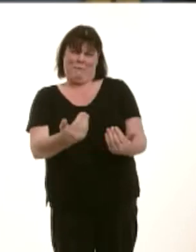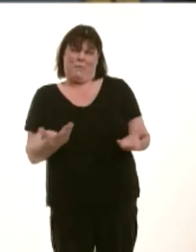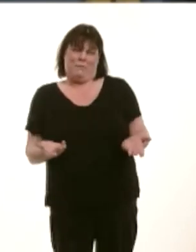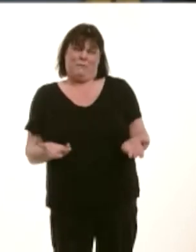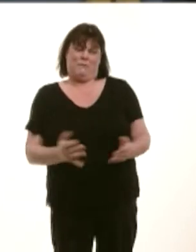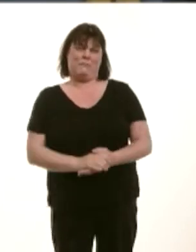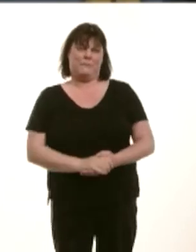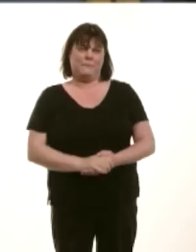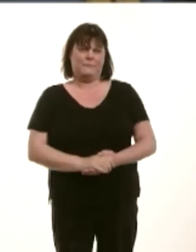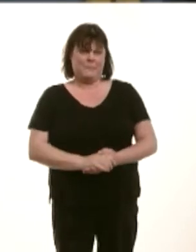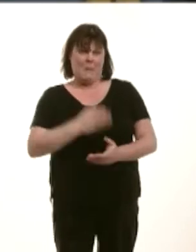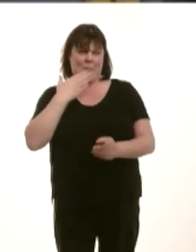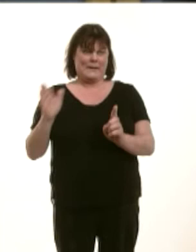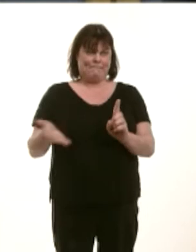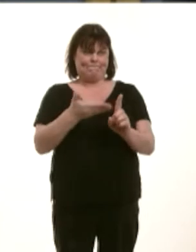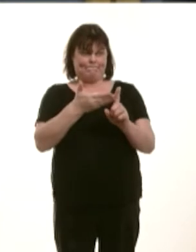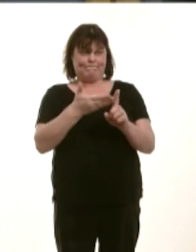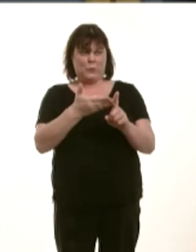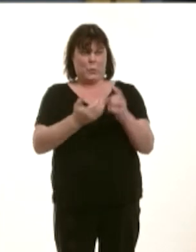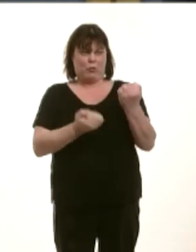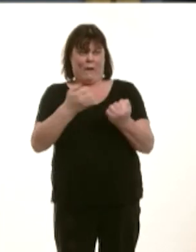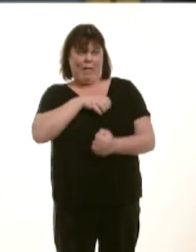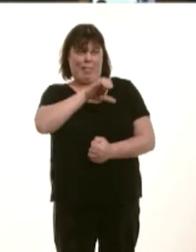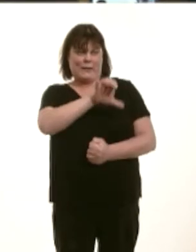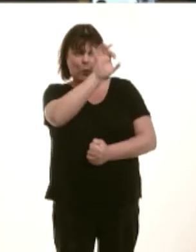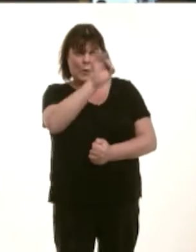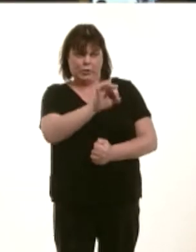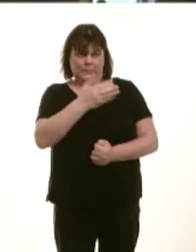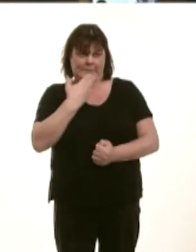say. So, can you come to a question? Keith Davies: Okay. Do you agree with me that